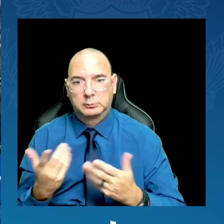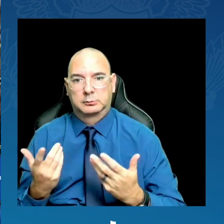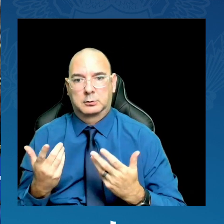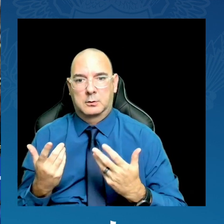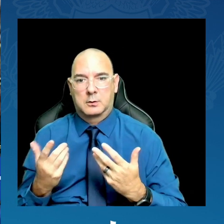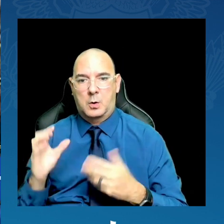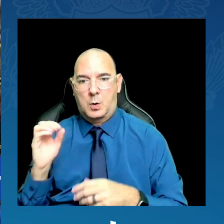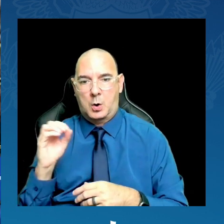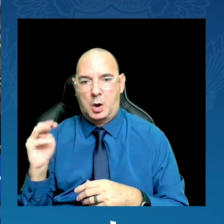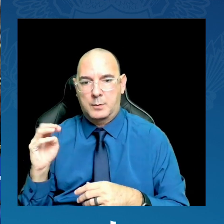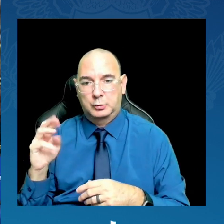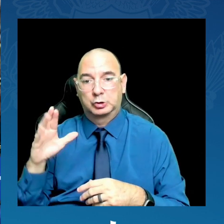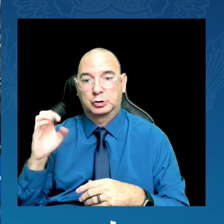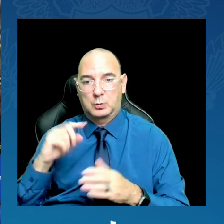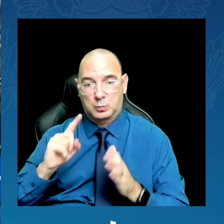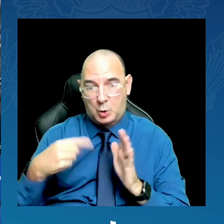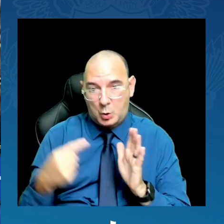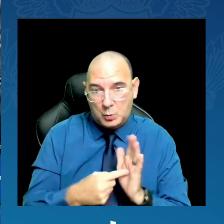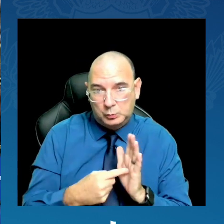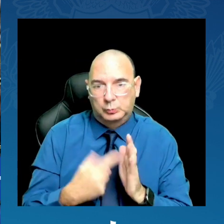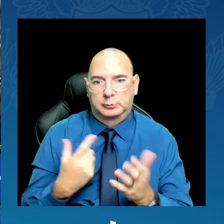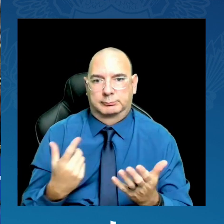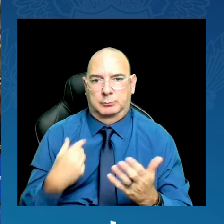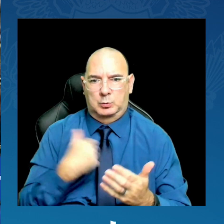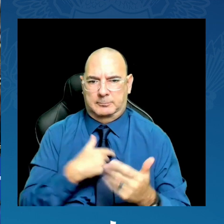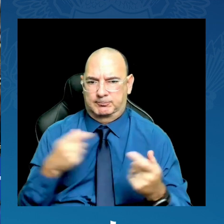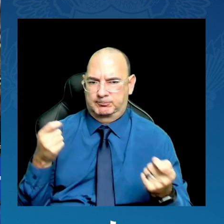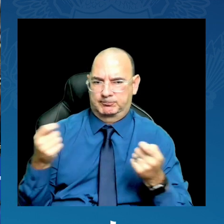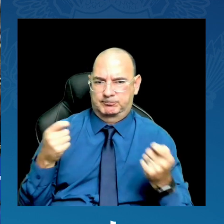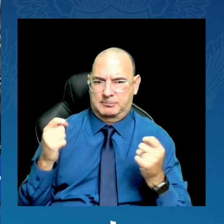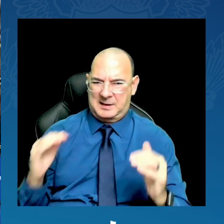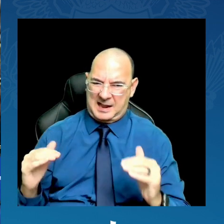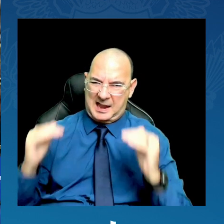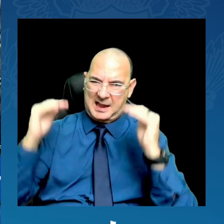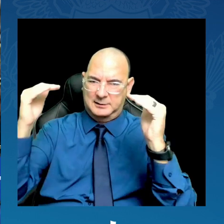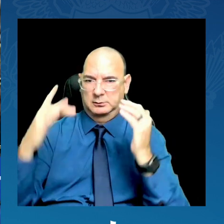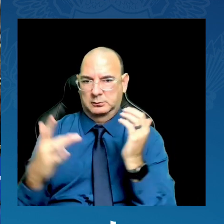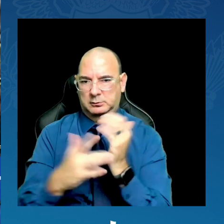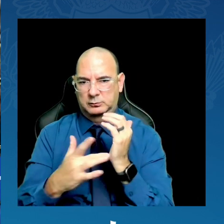and high tech US exports, as well as our work in developing the architecture